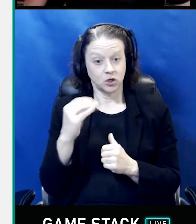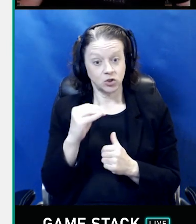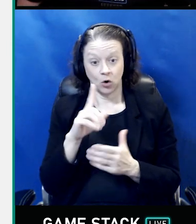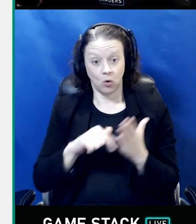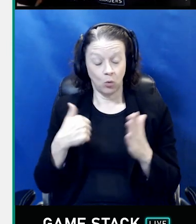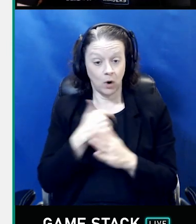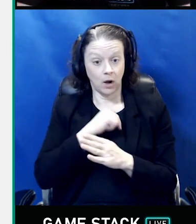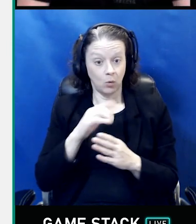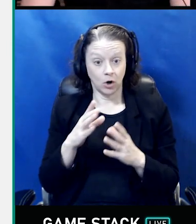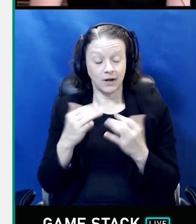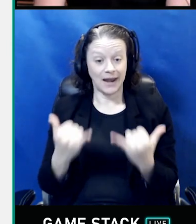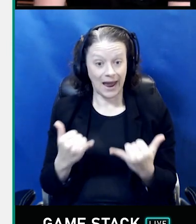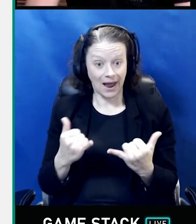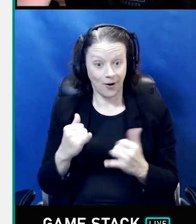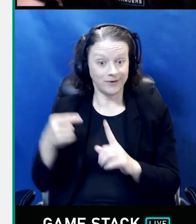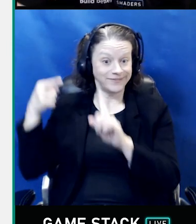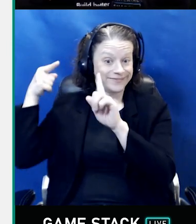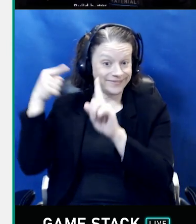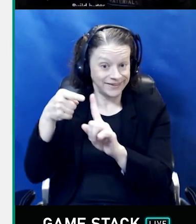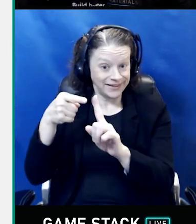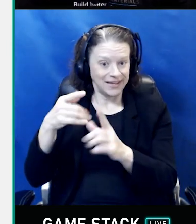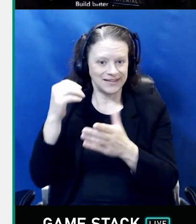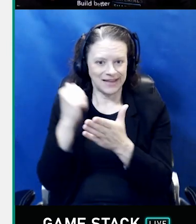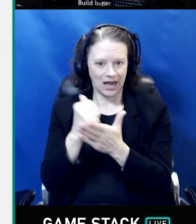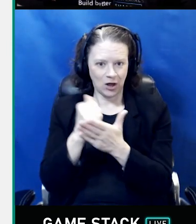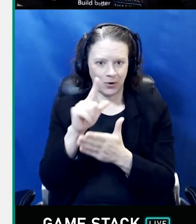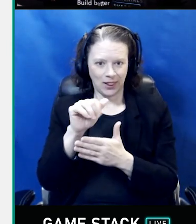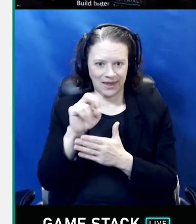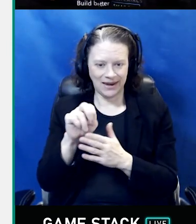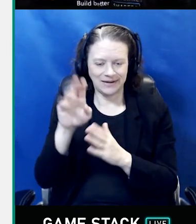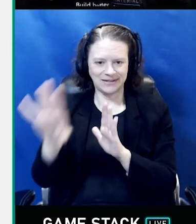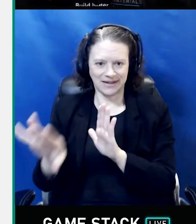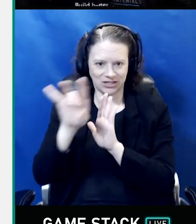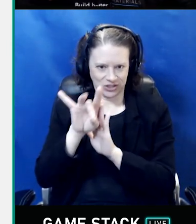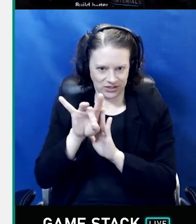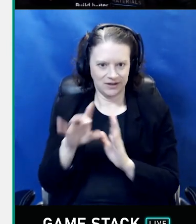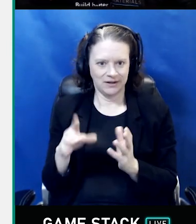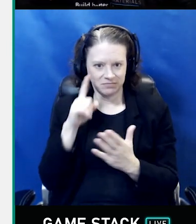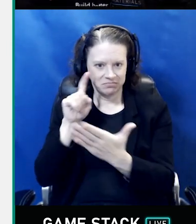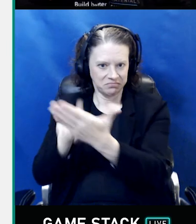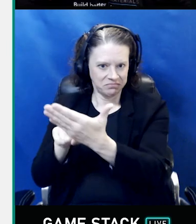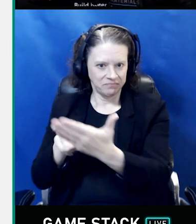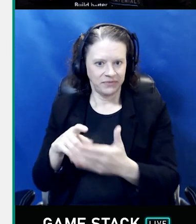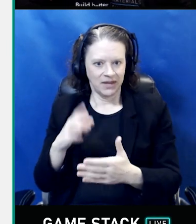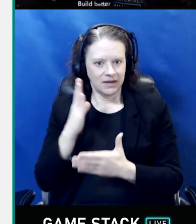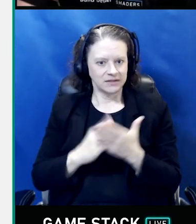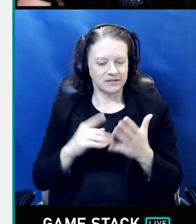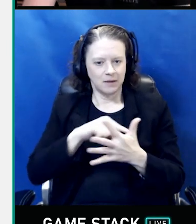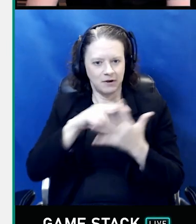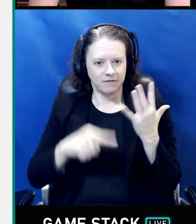because in some advanced usages of the wave operations that have fairly recently been added and have been used to